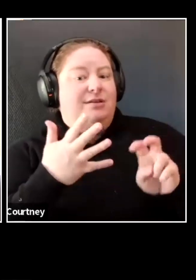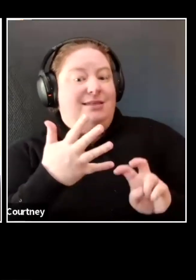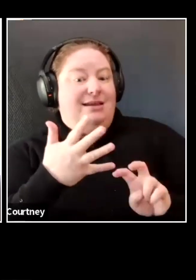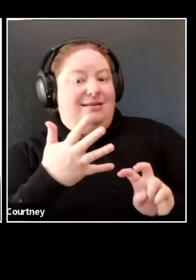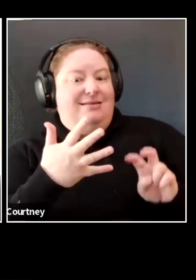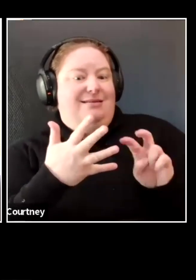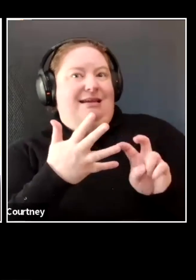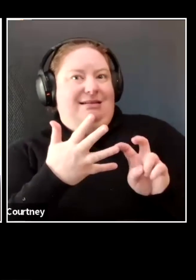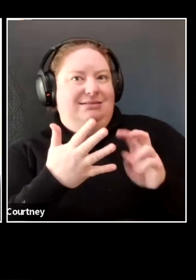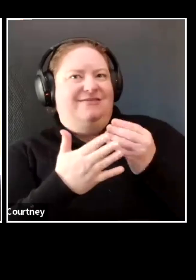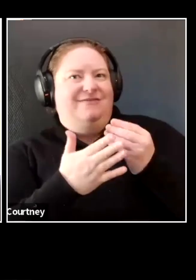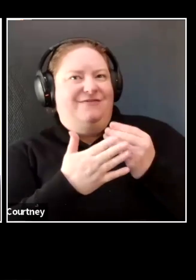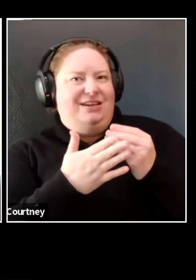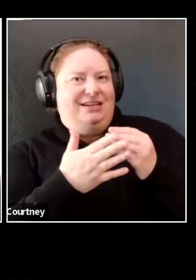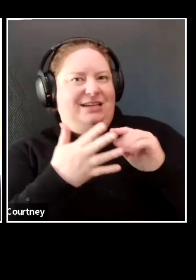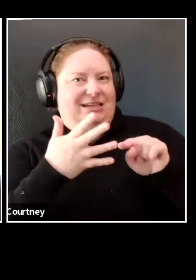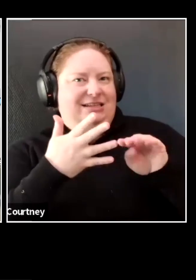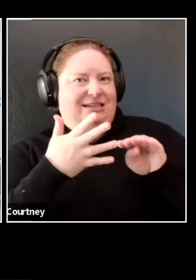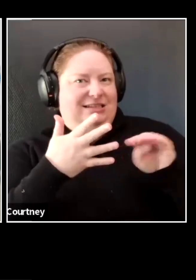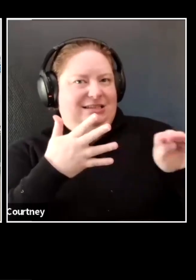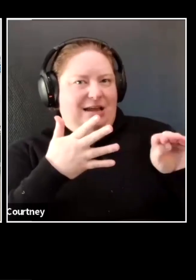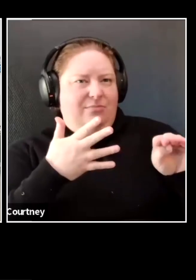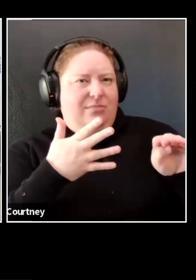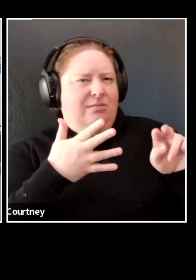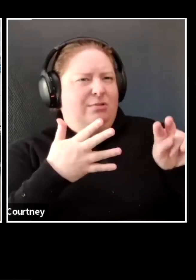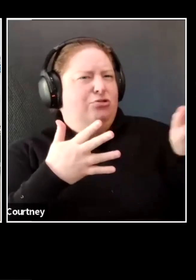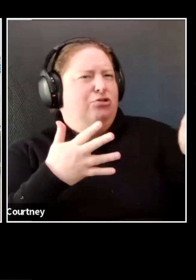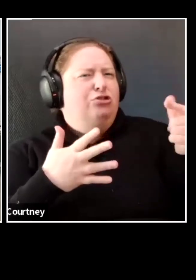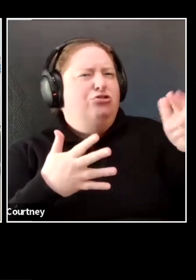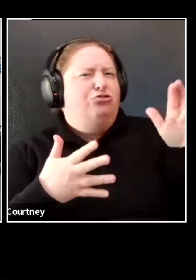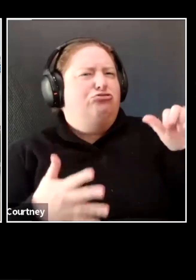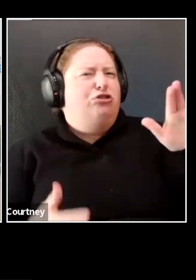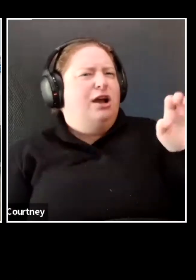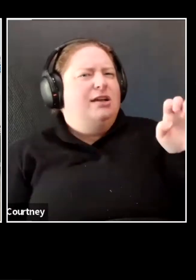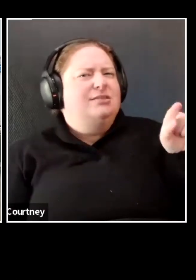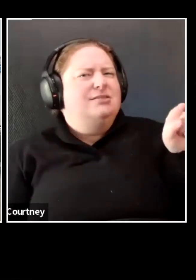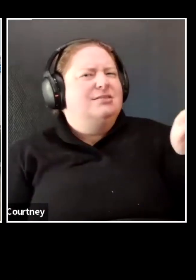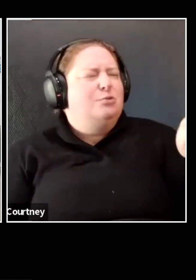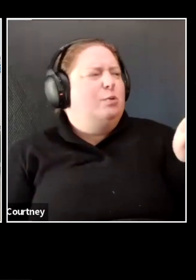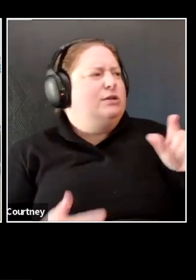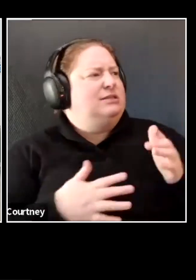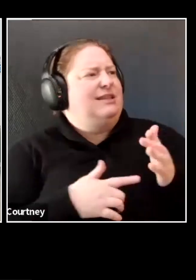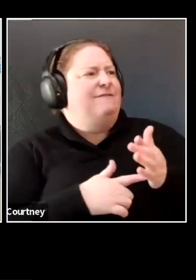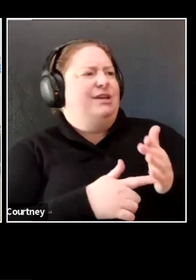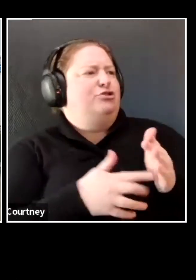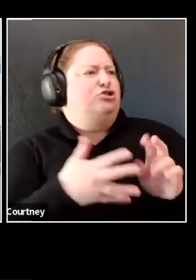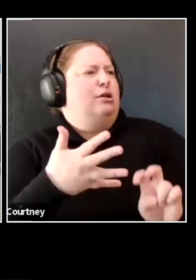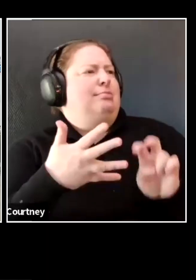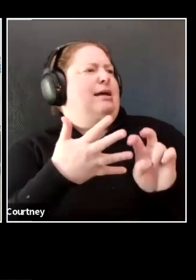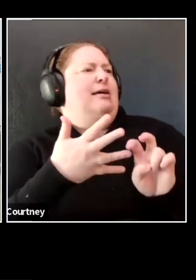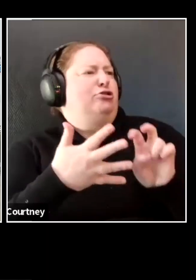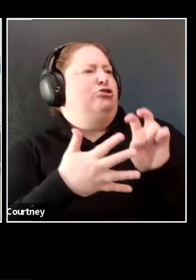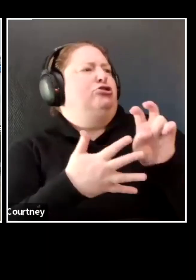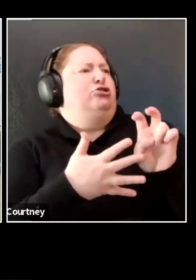to I'm looking at Grace what what is it what's the the fish ladder stop that you have to to be at?